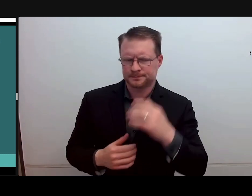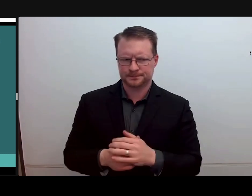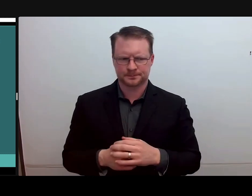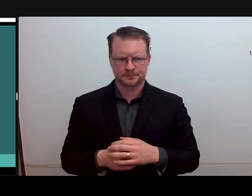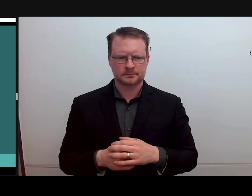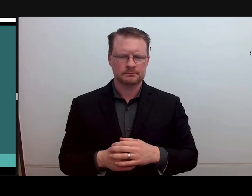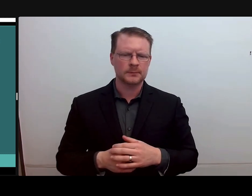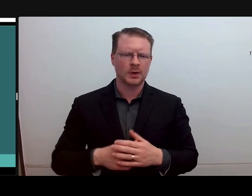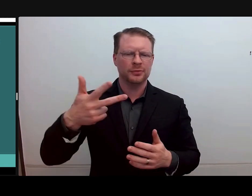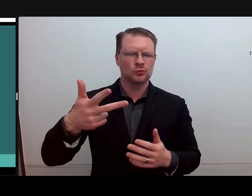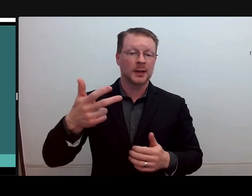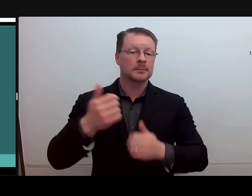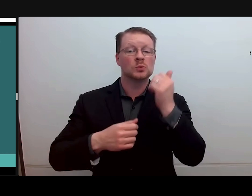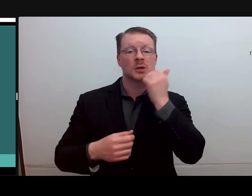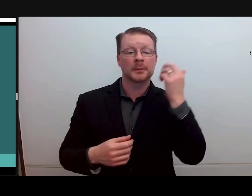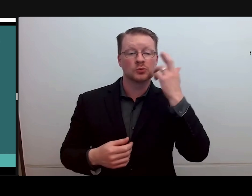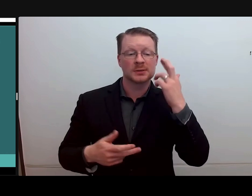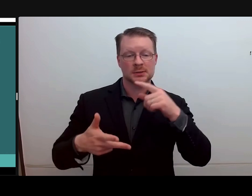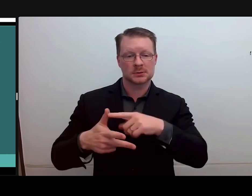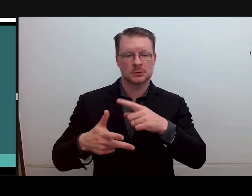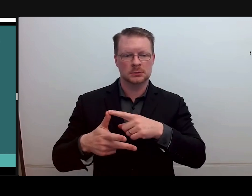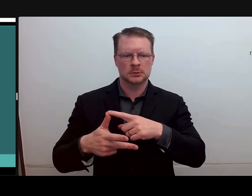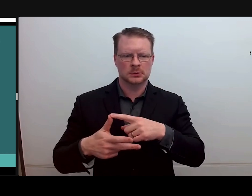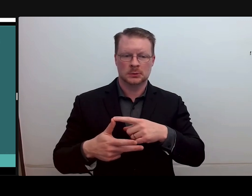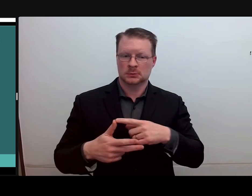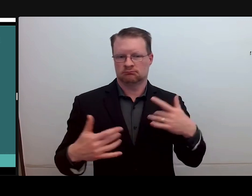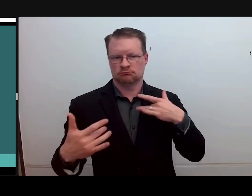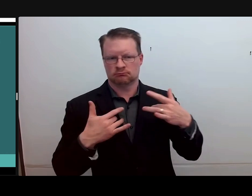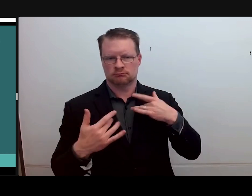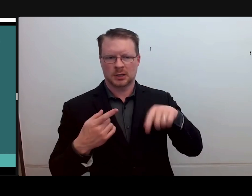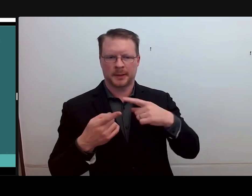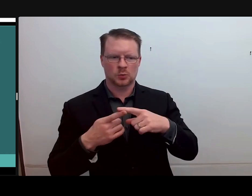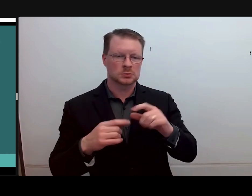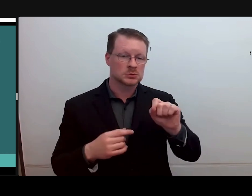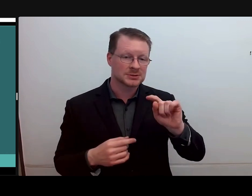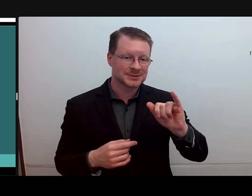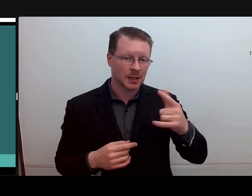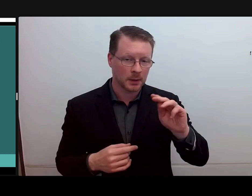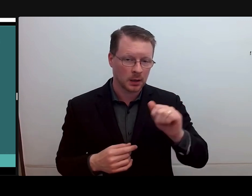and they were asked why they didn't identify. And there were three common reasons that arose.